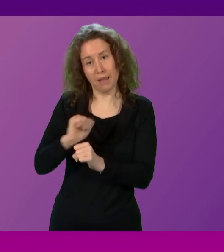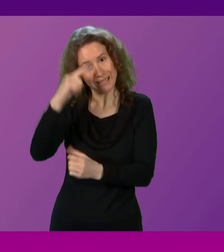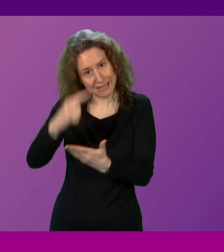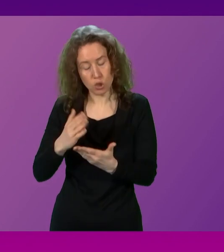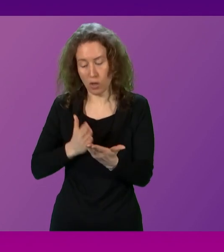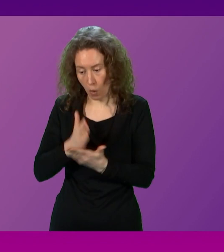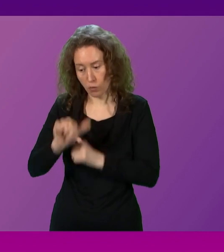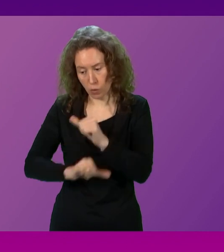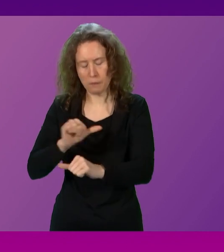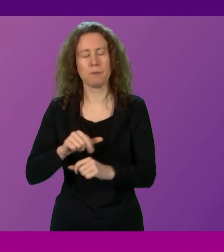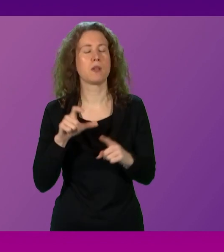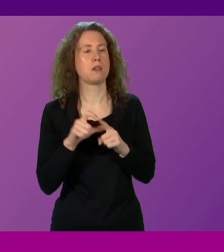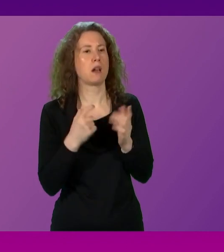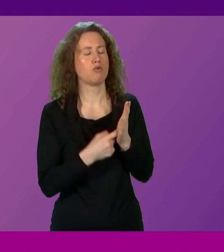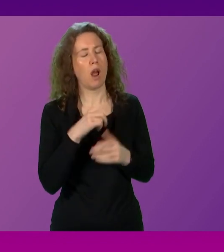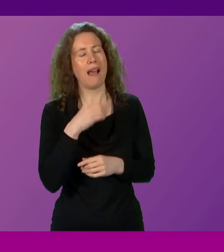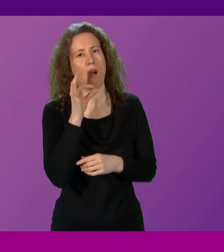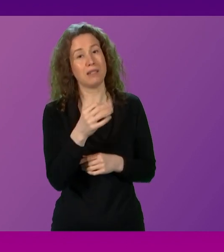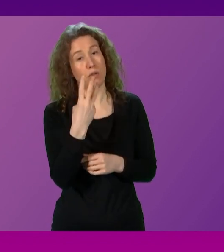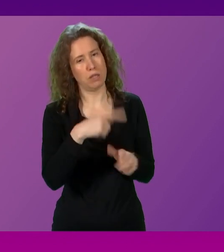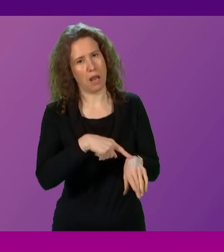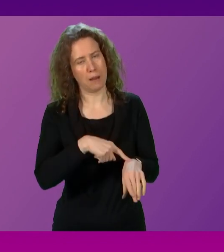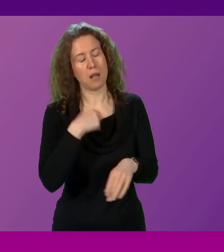I am sorry; I have asked this question three times now. I will take my fourth